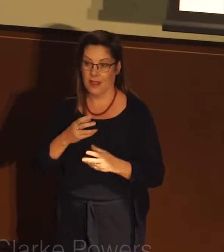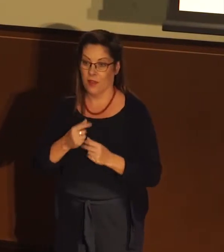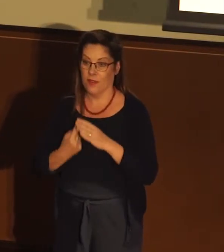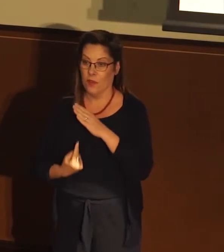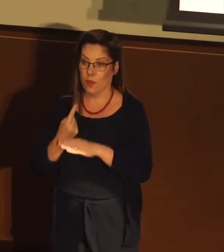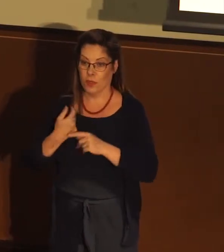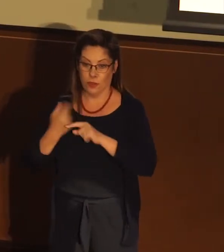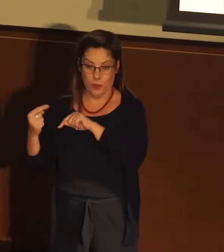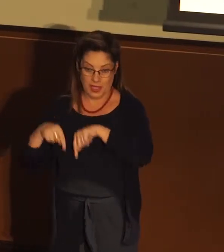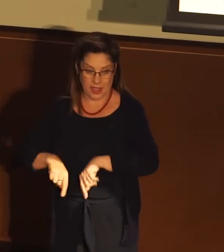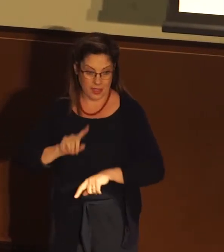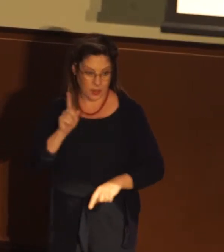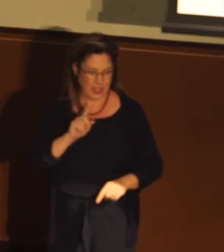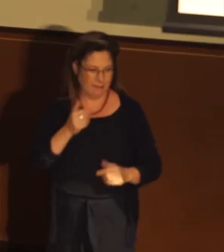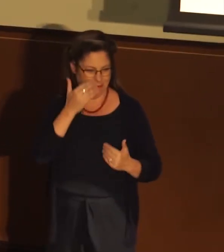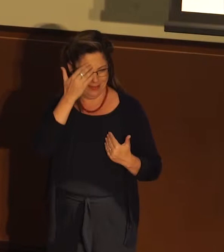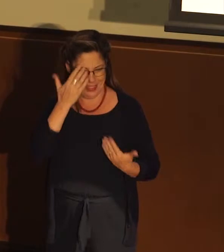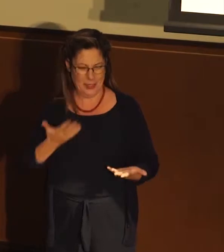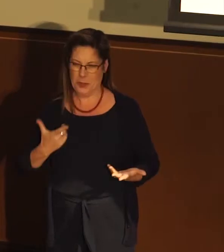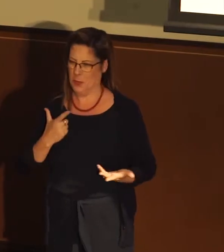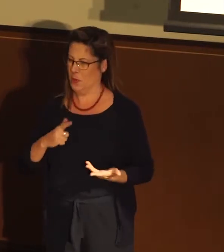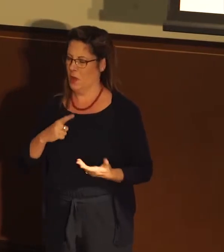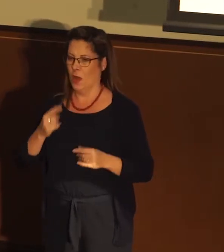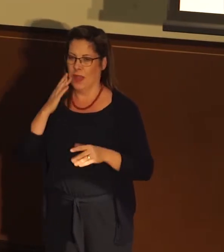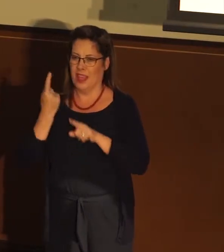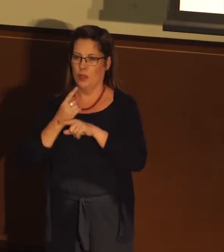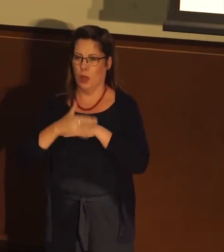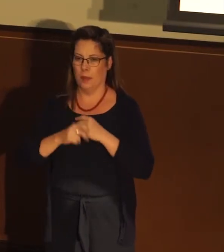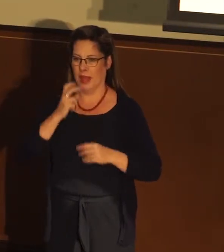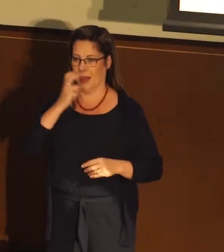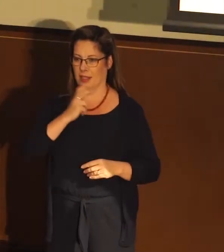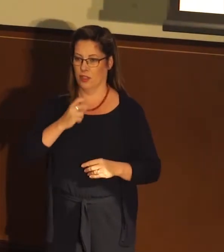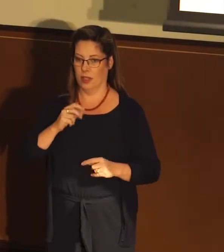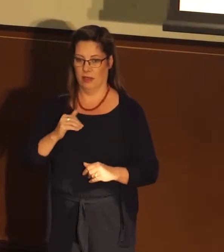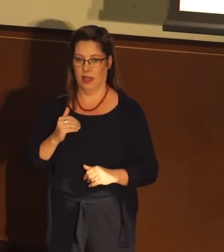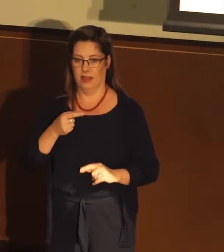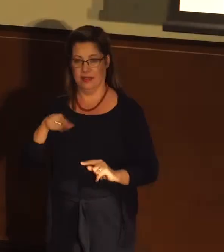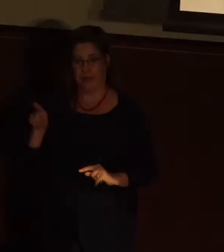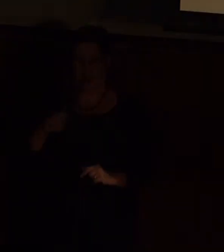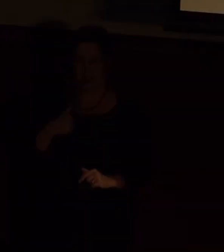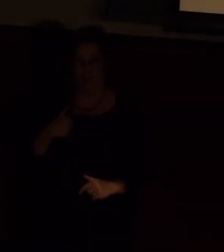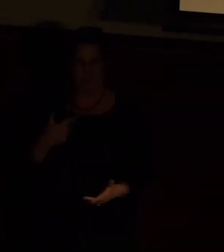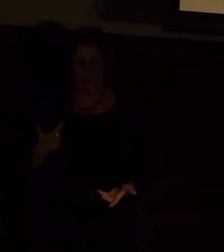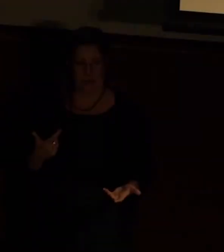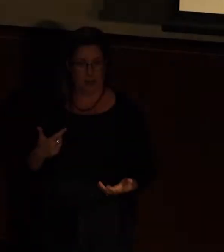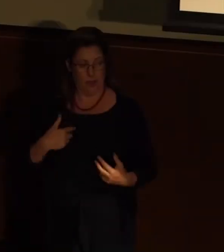I don't know why, whenever they talk about ageing, they always send me to these things. There's obviously some reason for it.